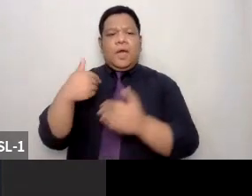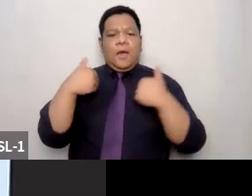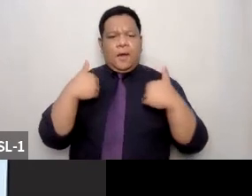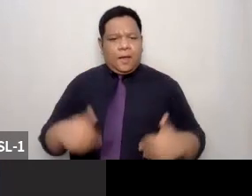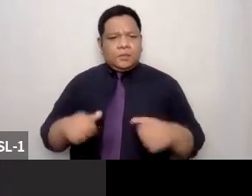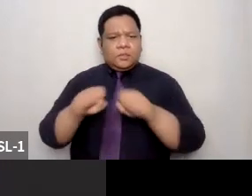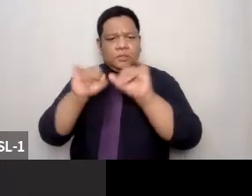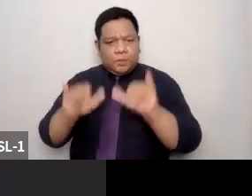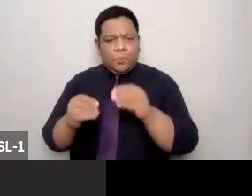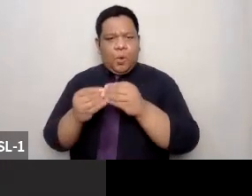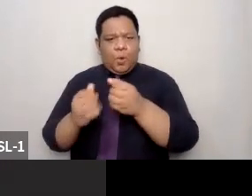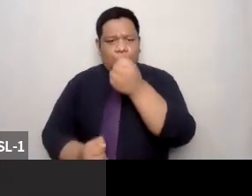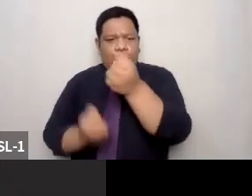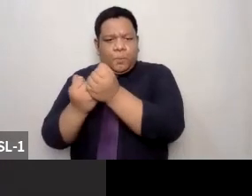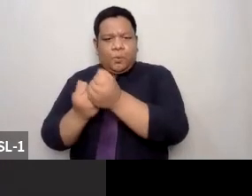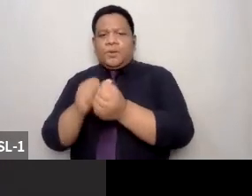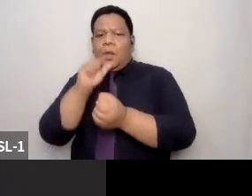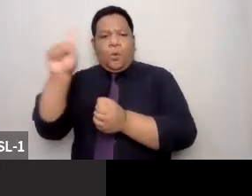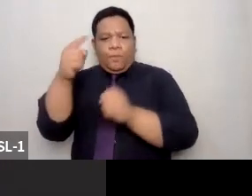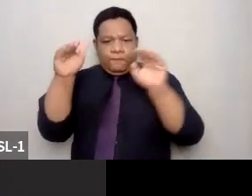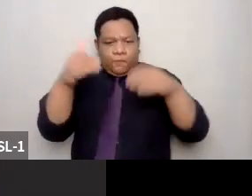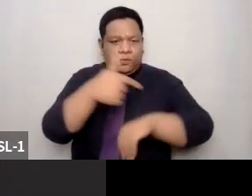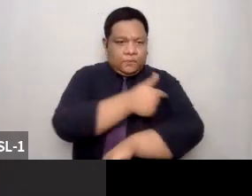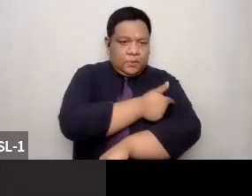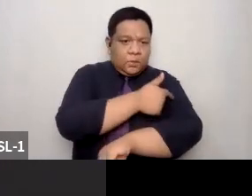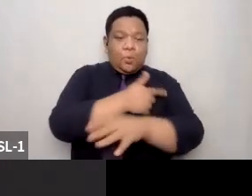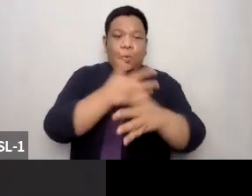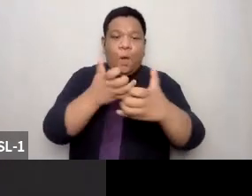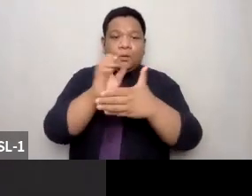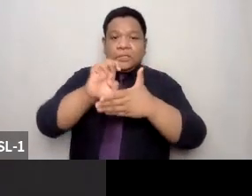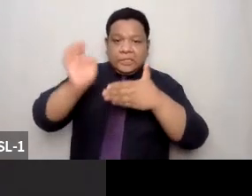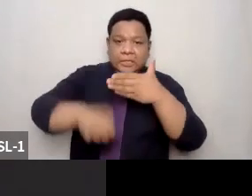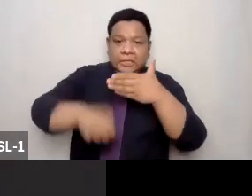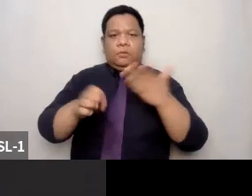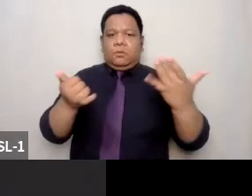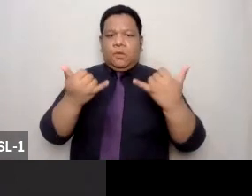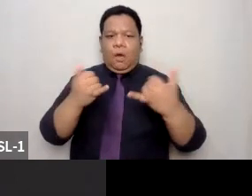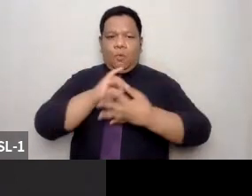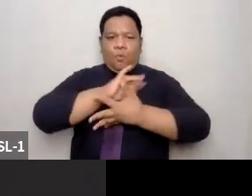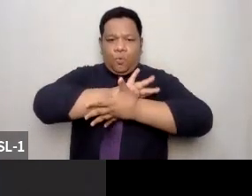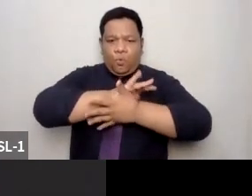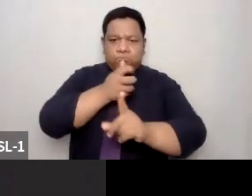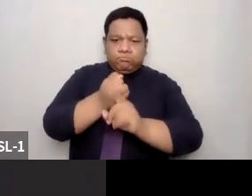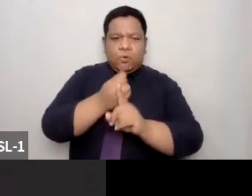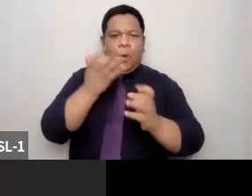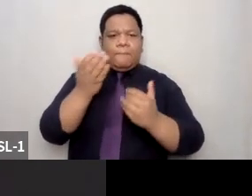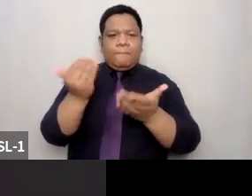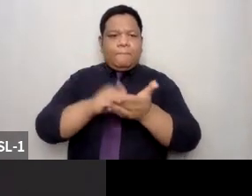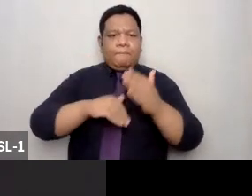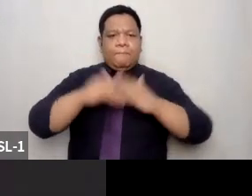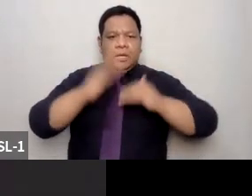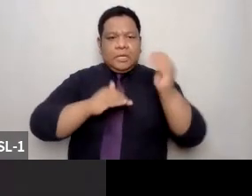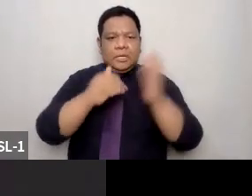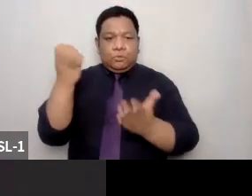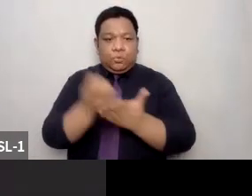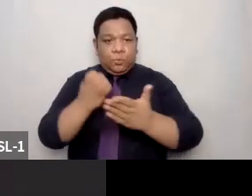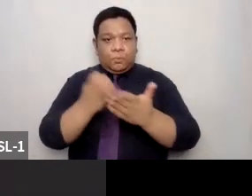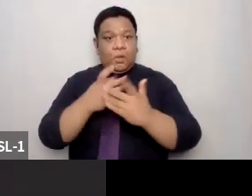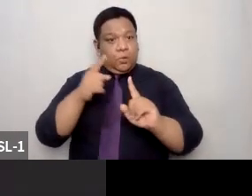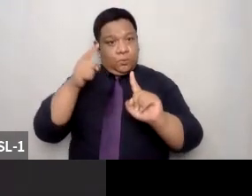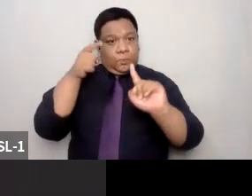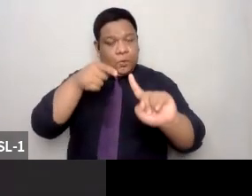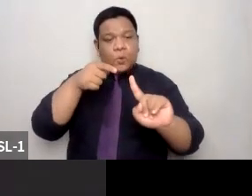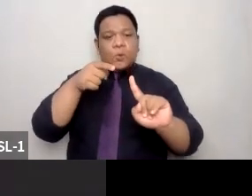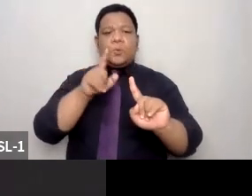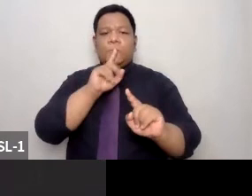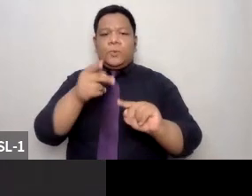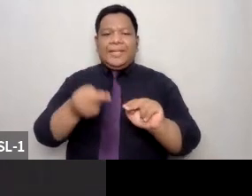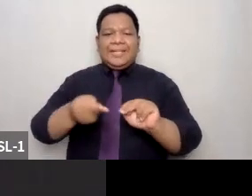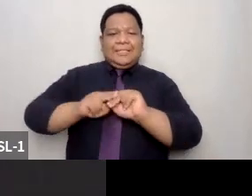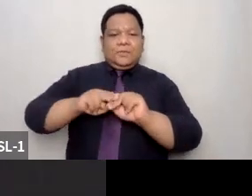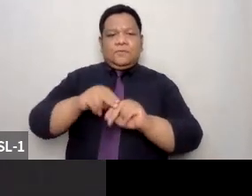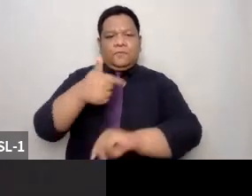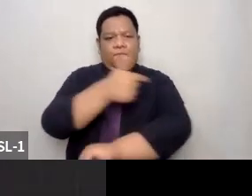And we really want to end the acute phase of the pandemic, rebuild economies, the whole point is to increase vaccine trust and confidence.